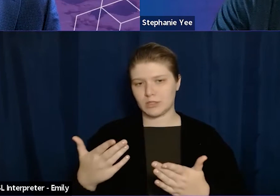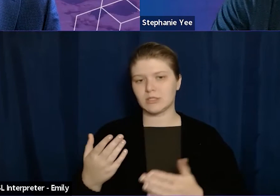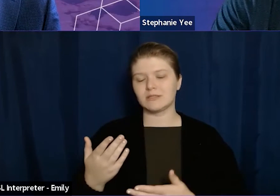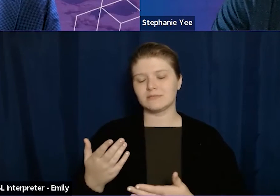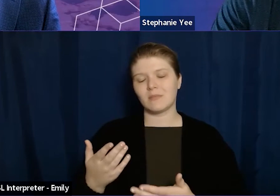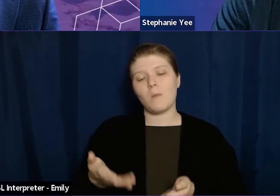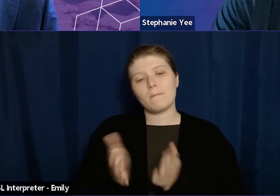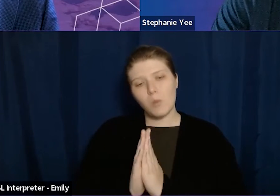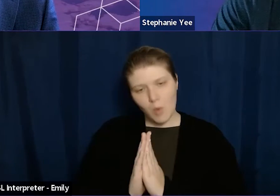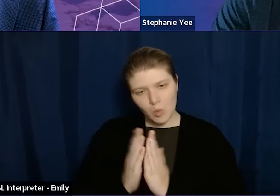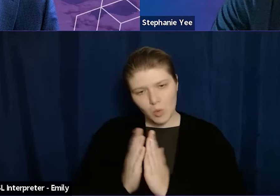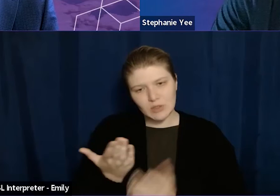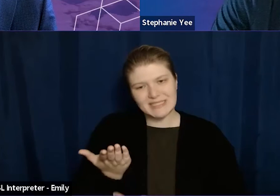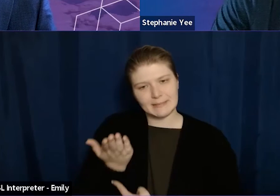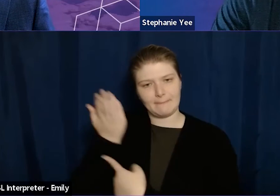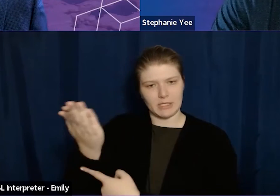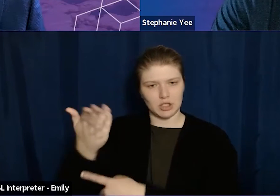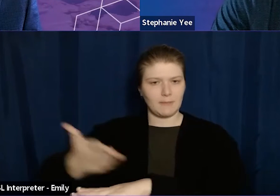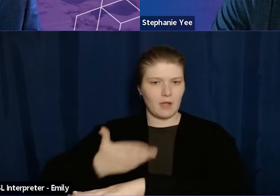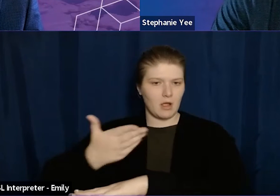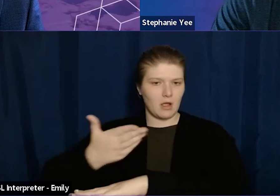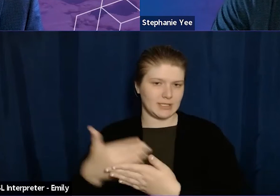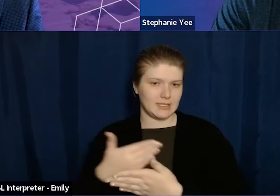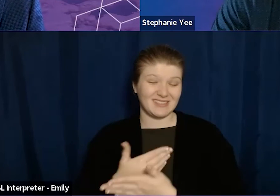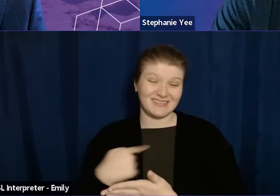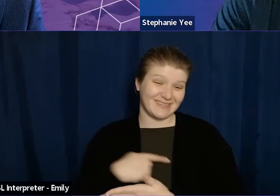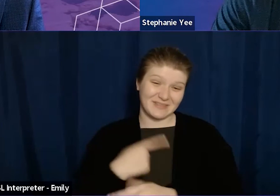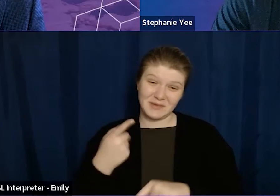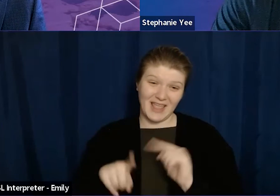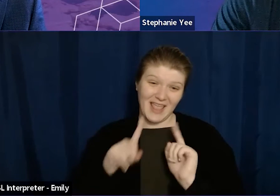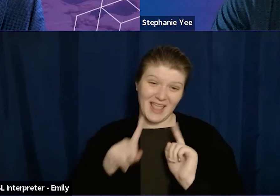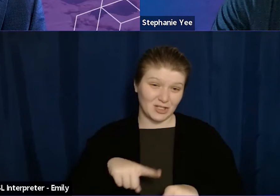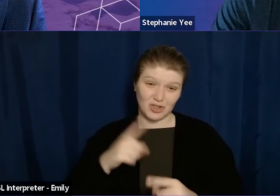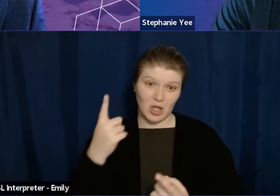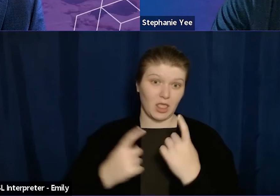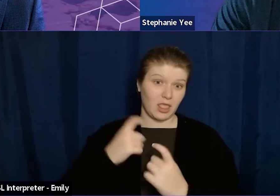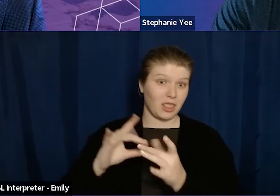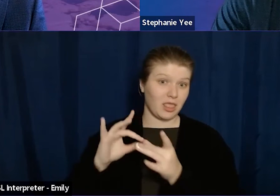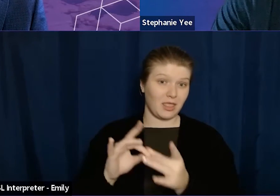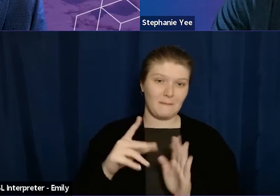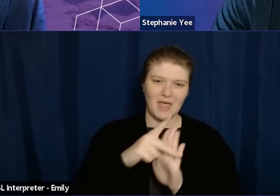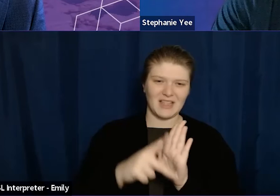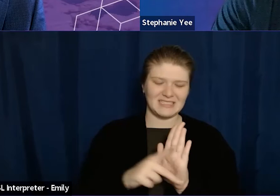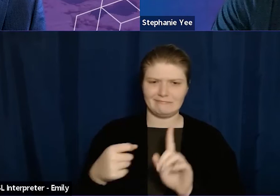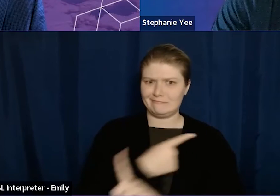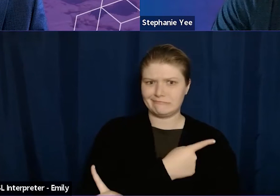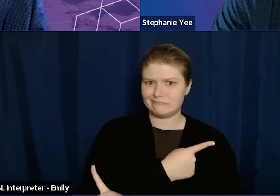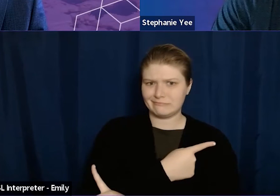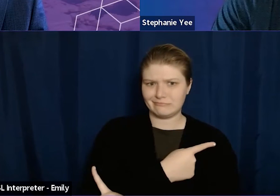So I'm not going to be able to answer a lot of these policy-related questions. It's getting a little bit off-topic with questions about cost sharing.